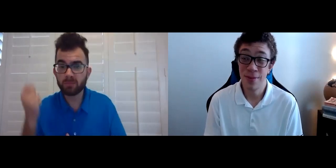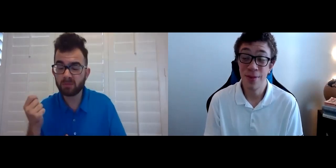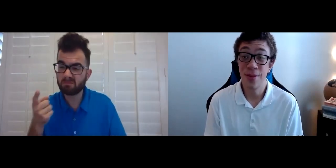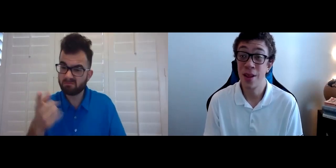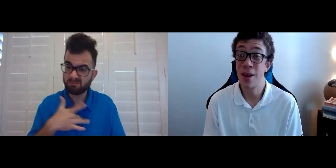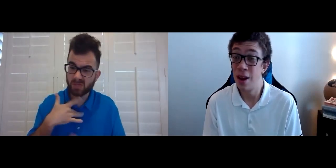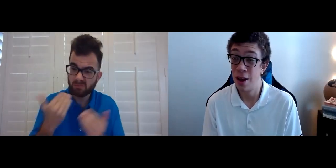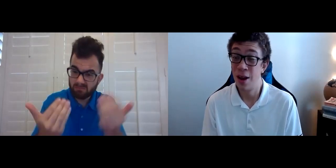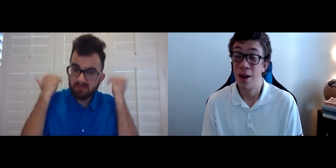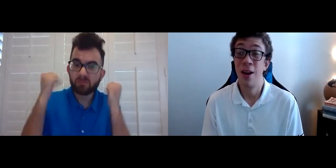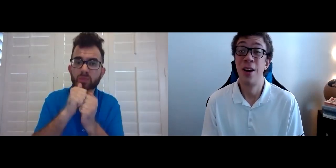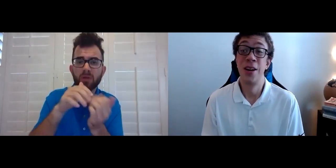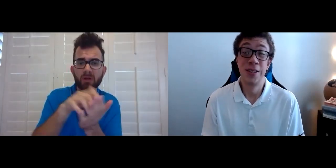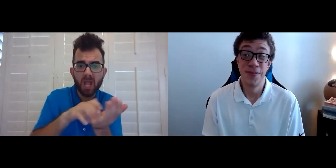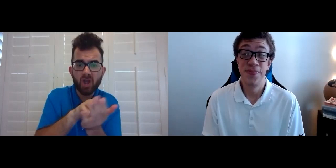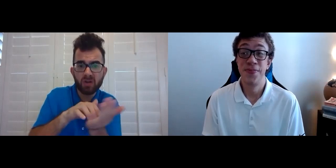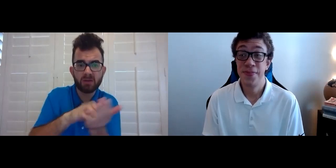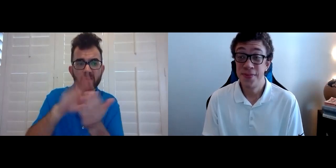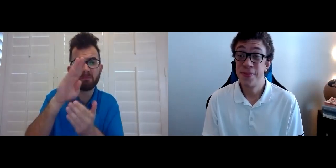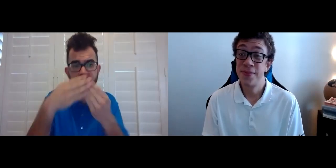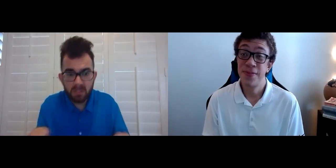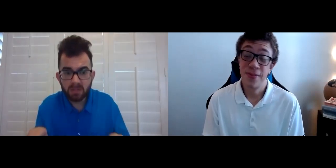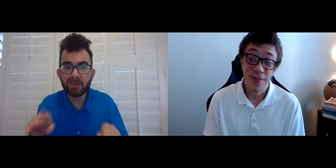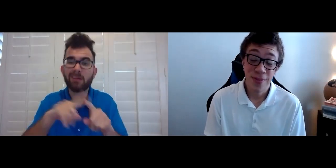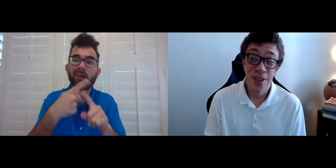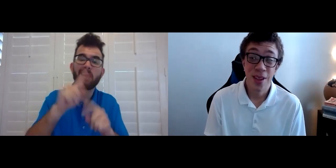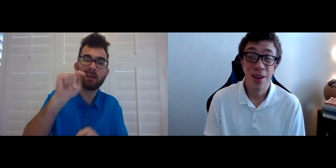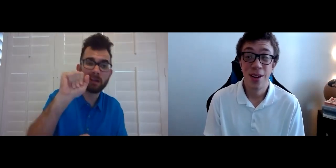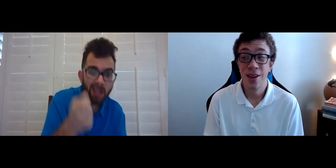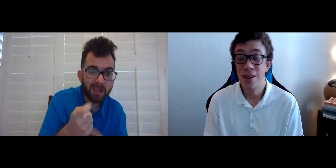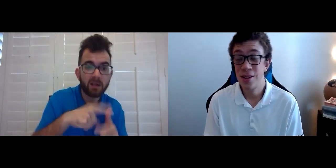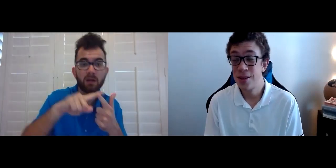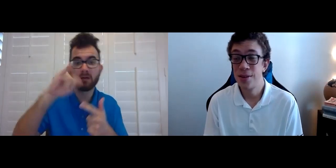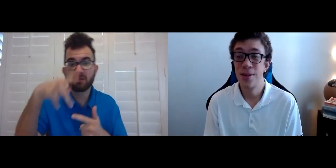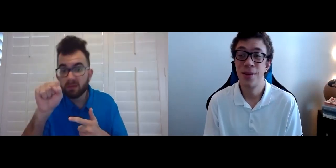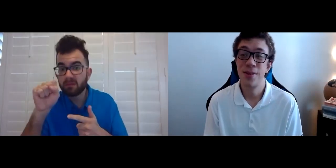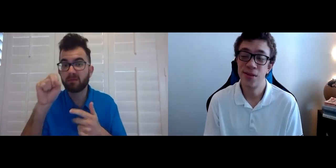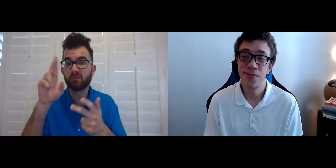traveling with friends, utilities, and subscriptions? Do you feel it's too much to calculate